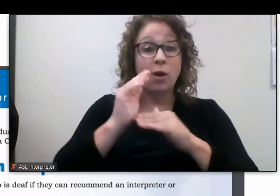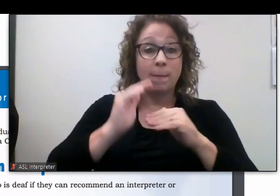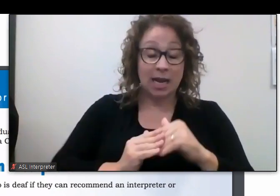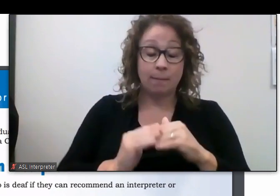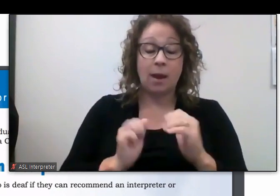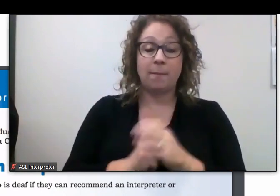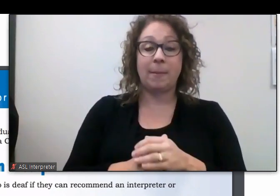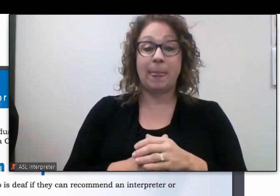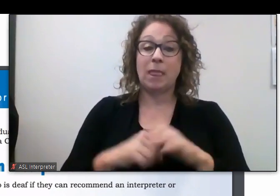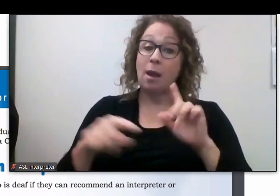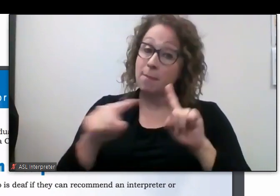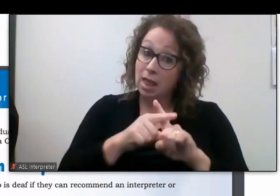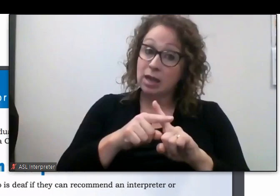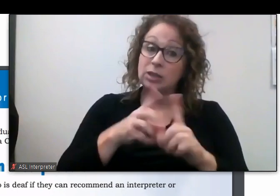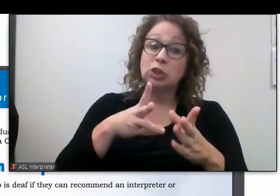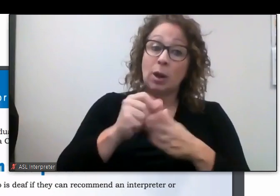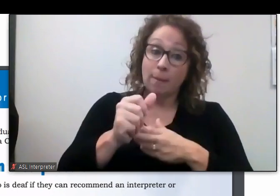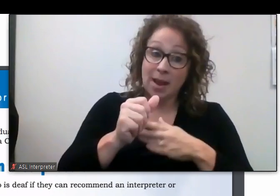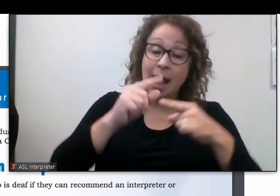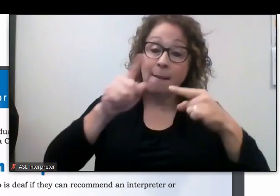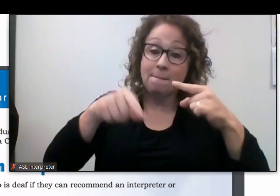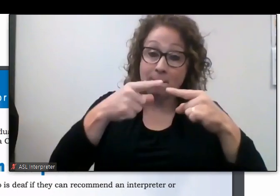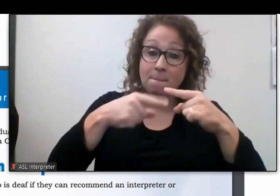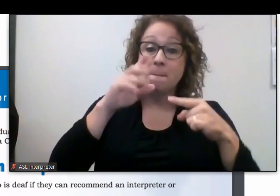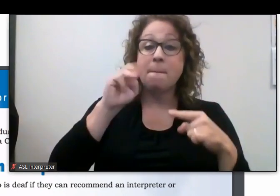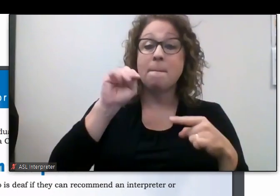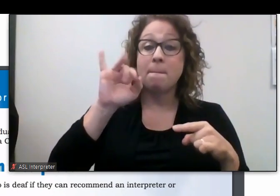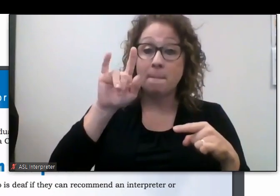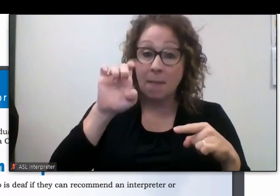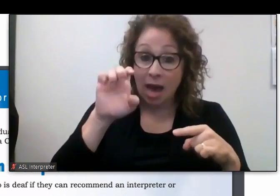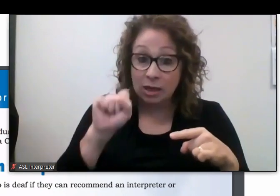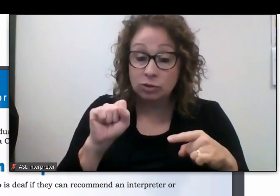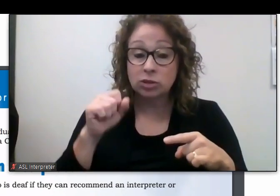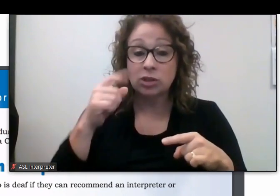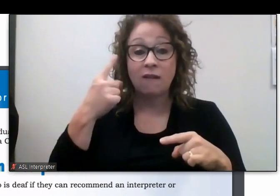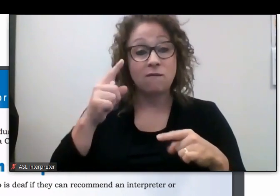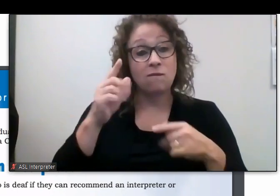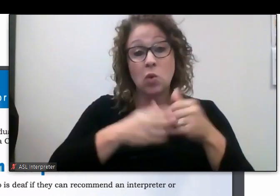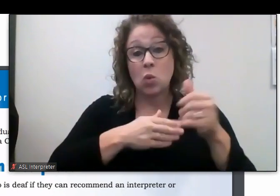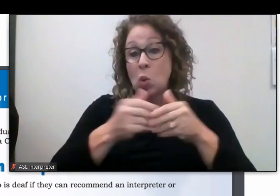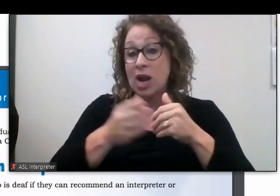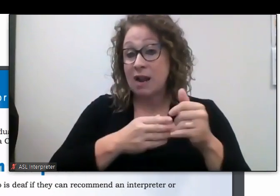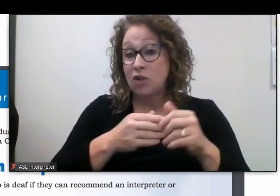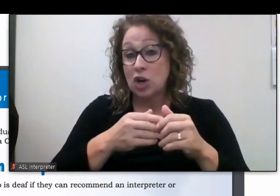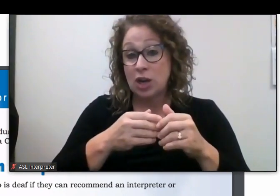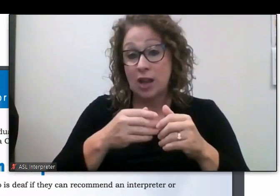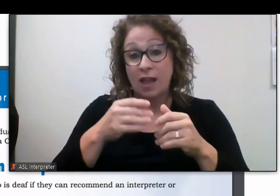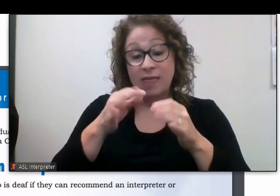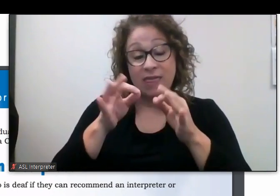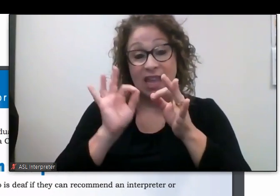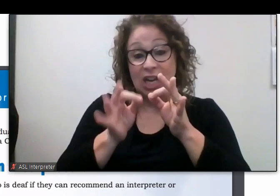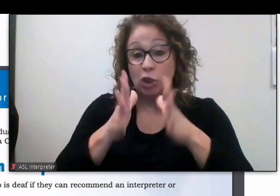plus you pay the interpreter mileage for wherever the interpreter is driving to or from.